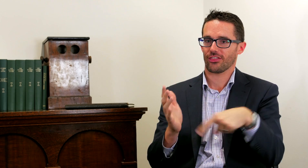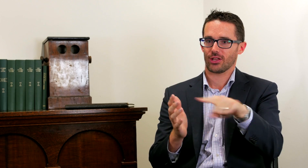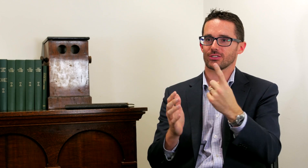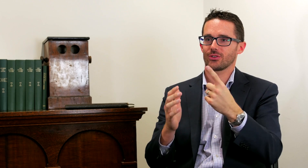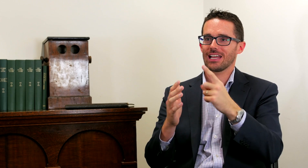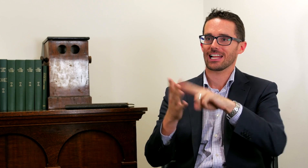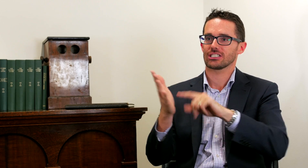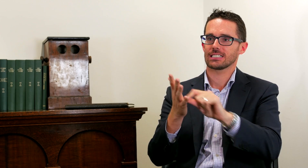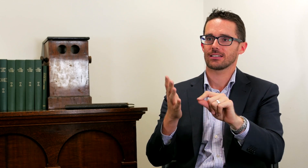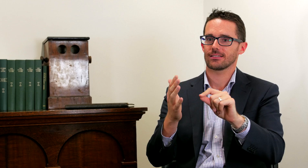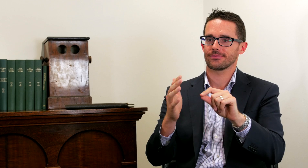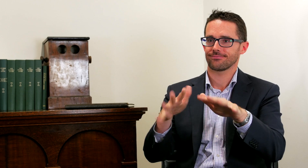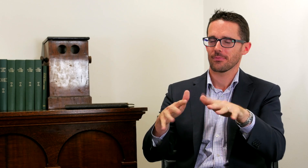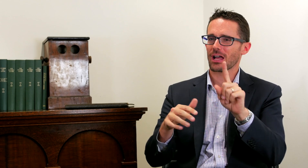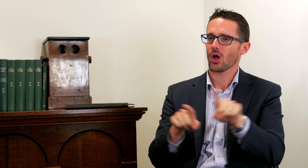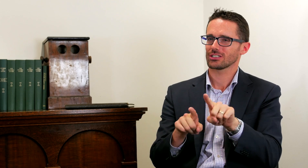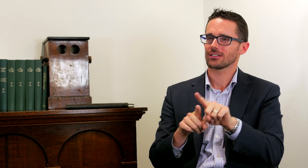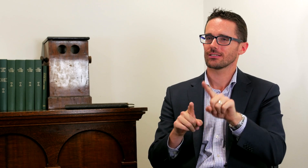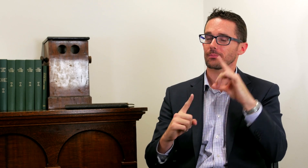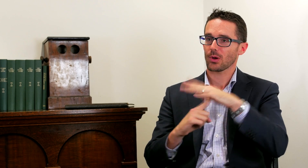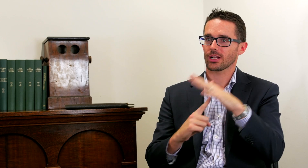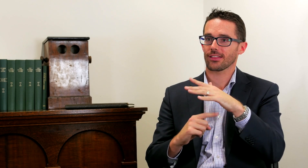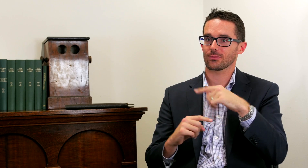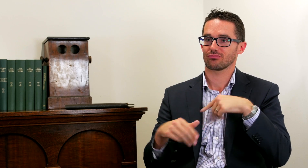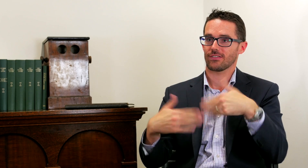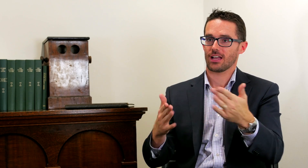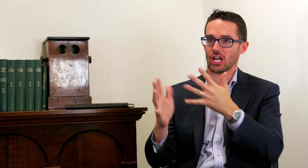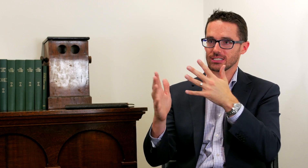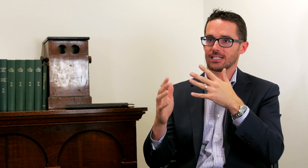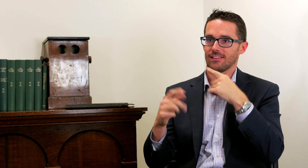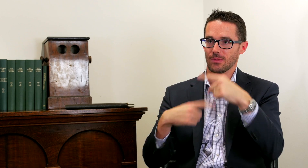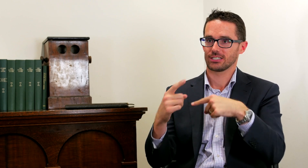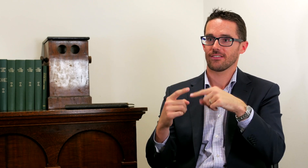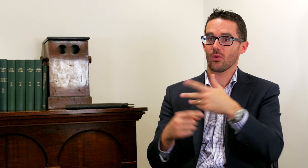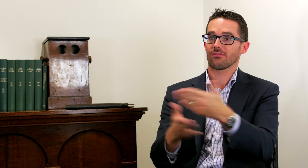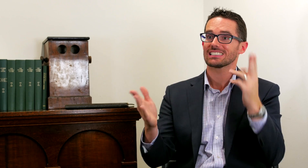is not only for those who have literacy issues but it's also important that we provide Auslan